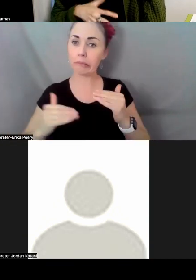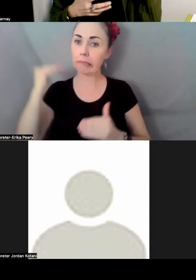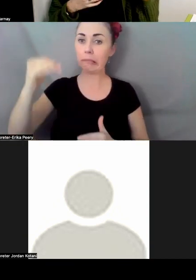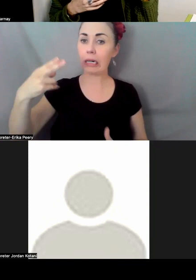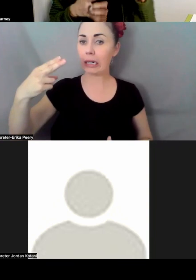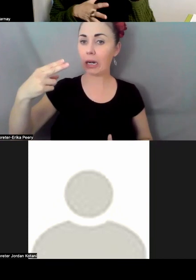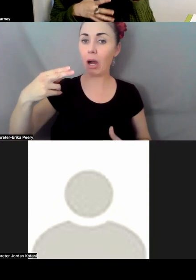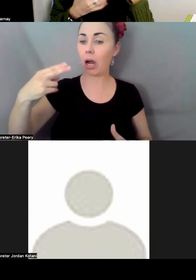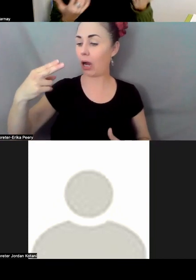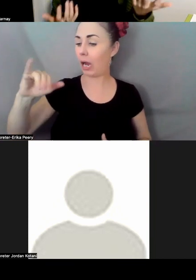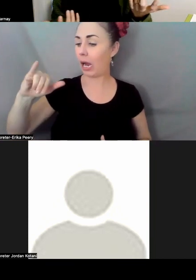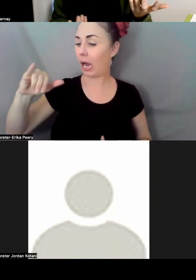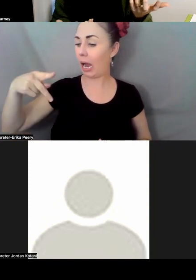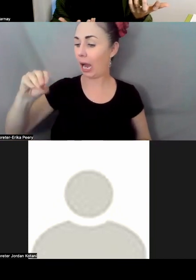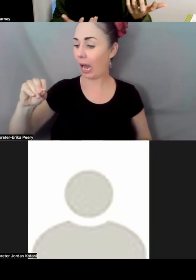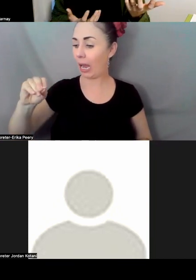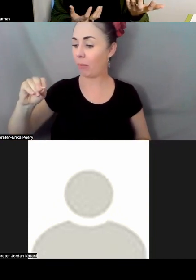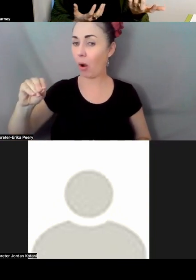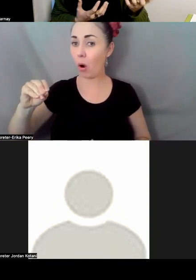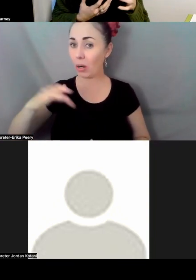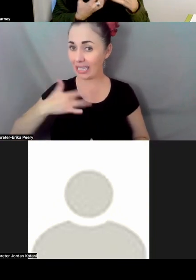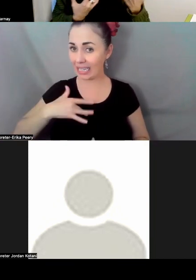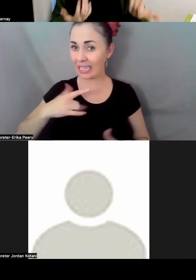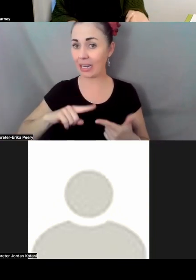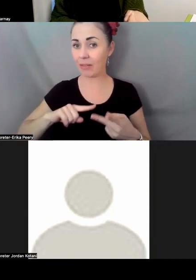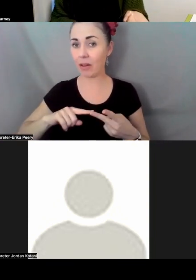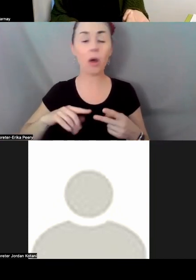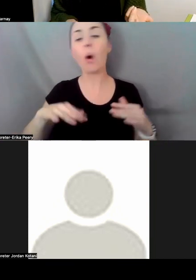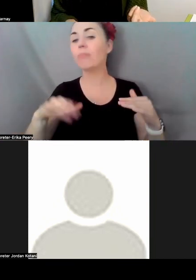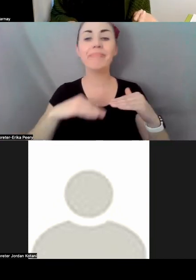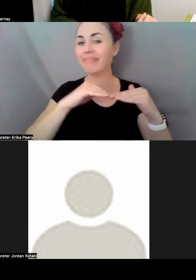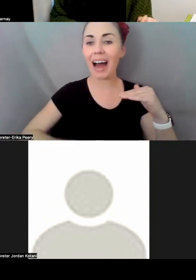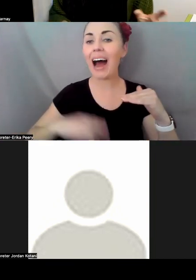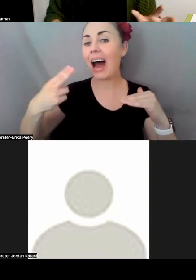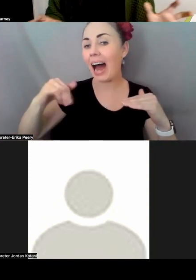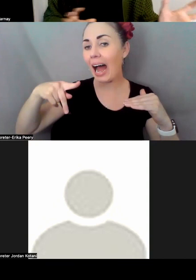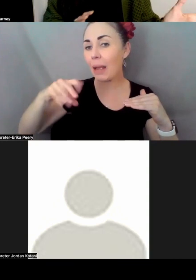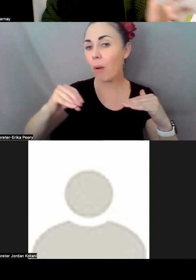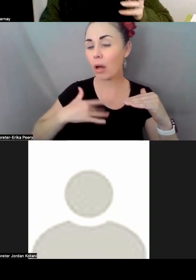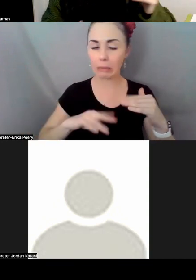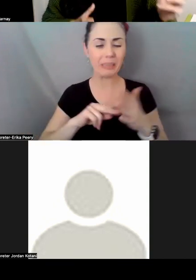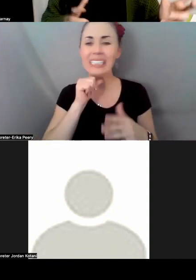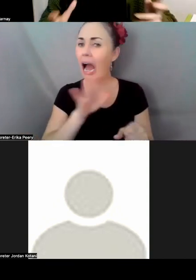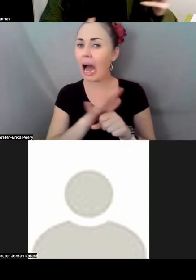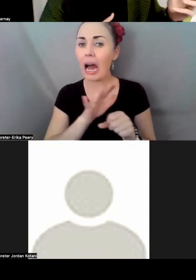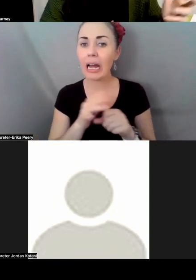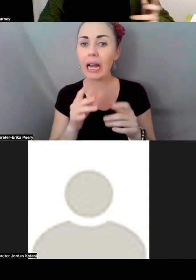Too sensitive, understimulated and undersensitive. When we have kiddos out there seeking input,